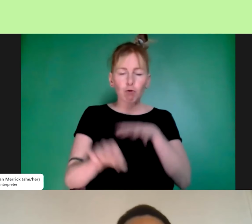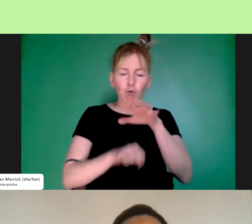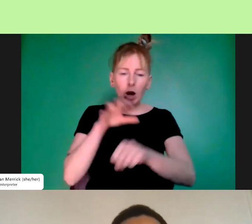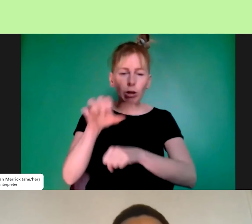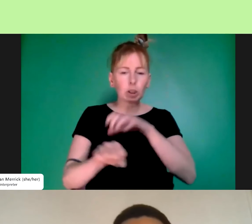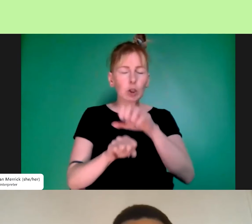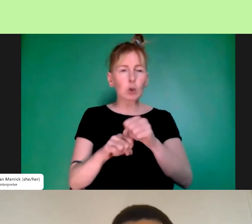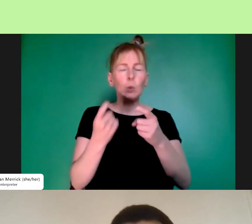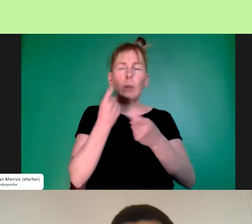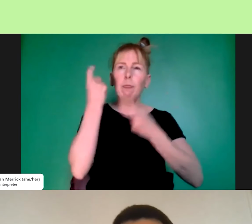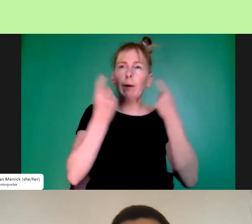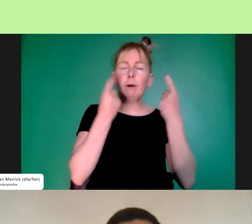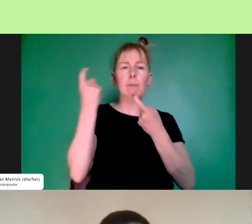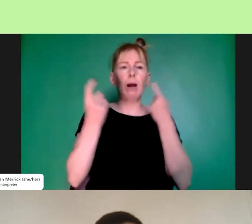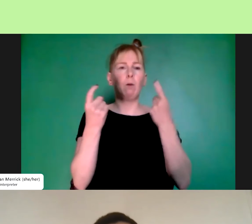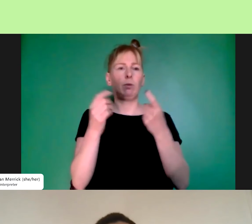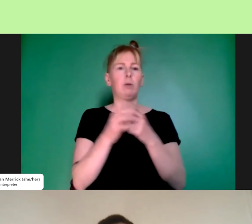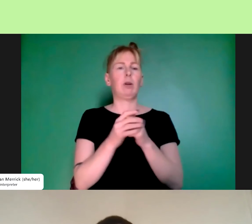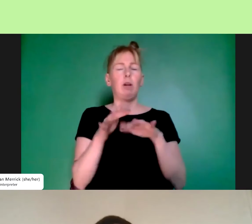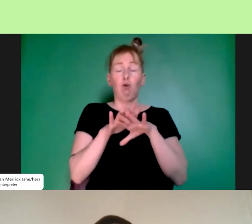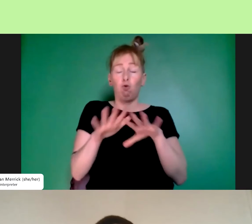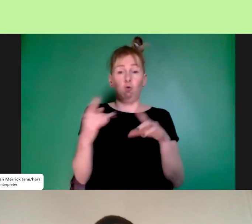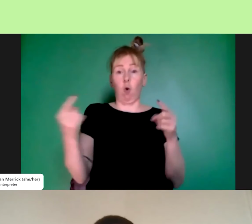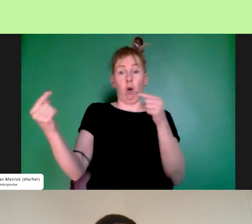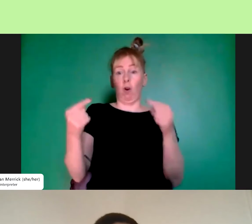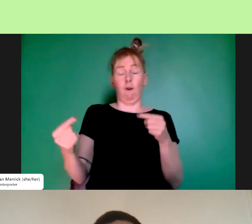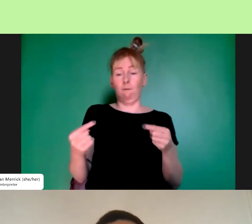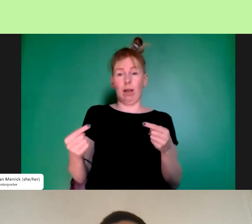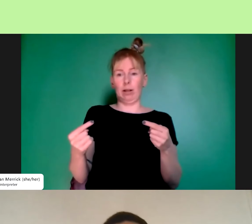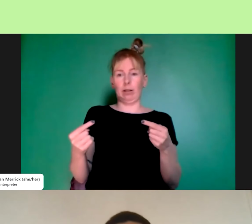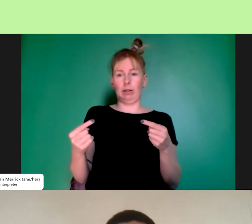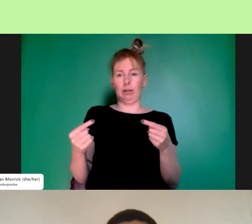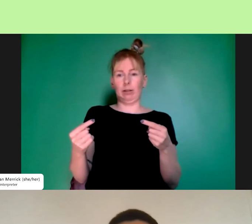Are there examples? I'm just going to read the few questions just to keep it rolling.